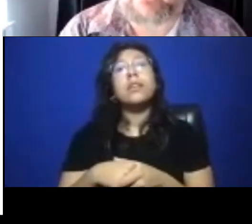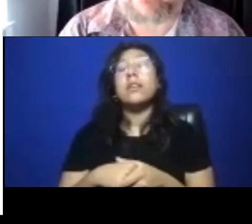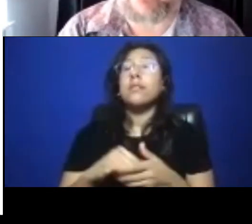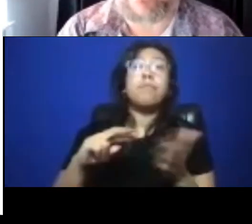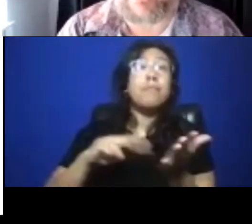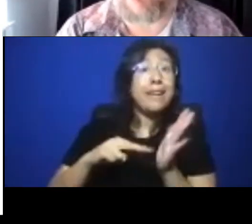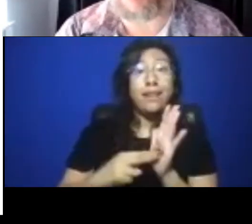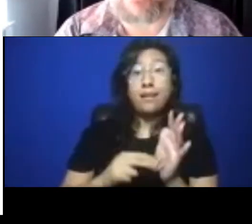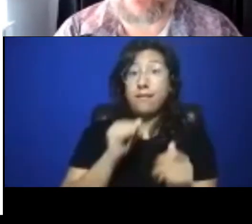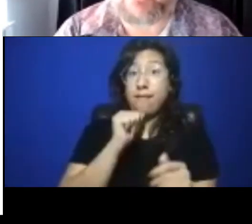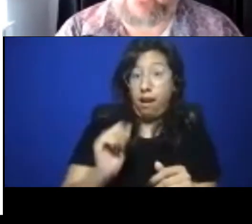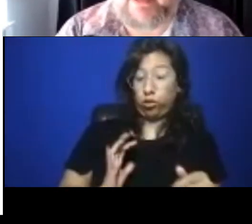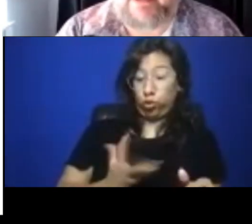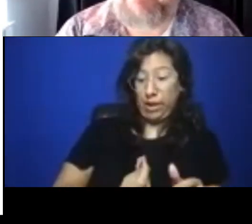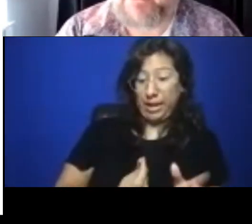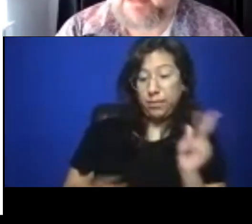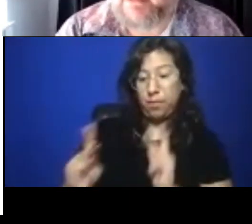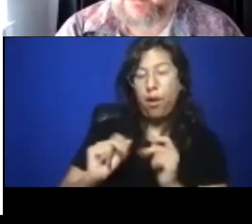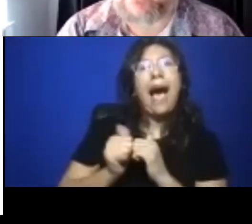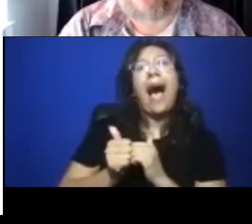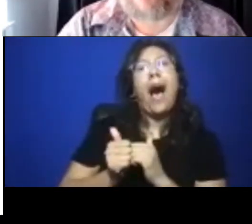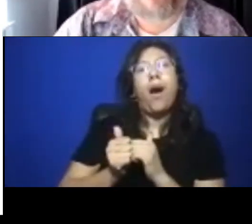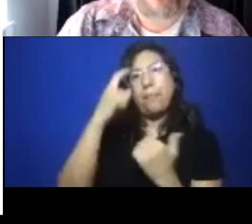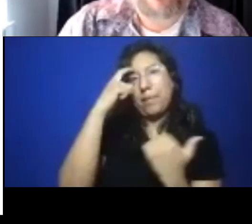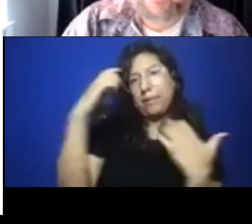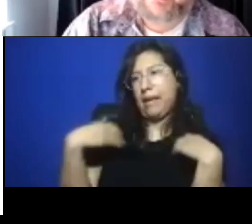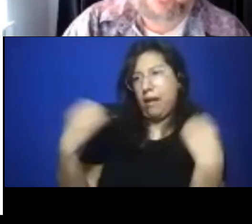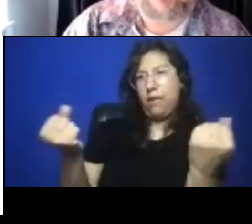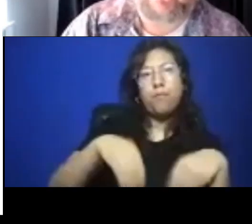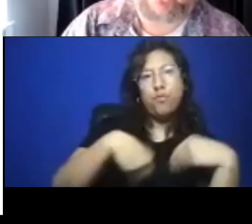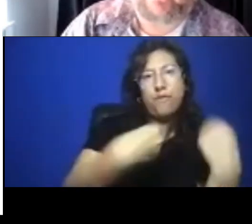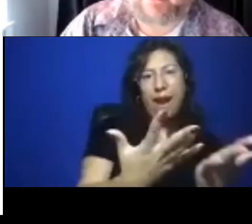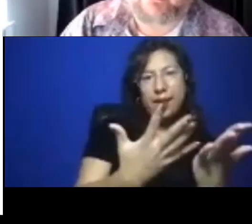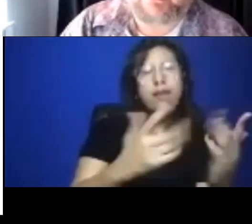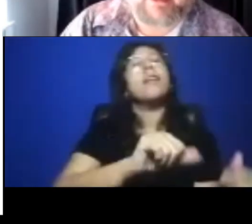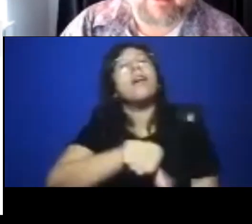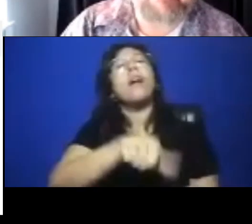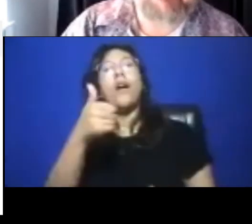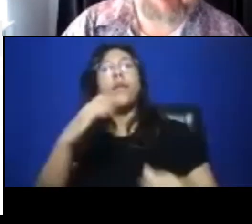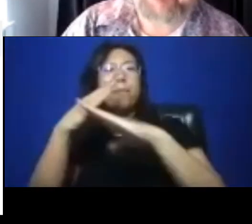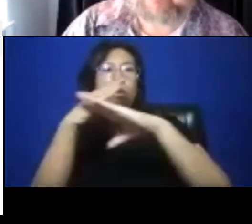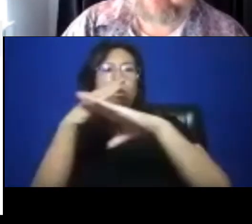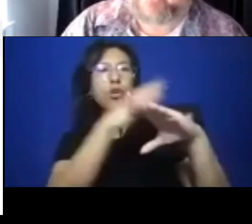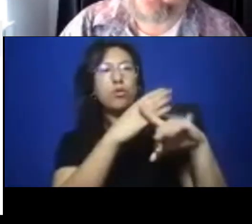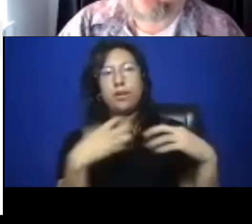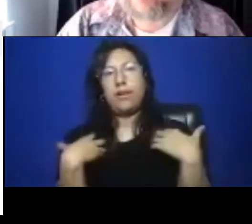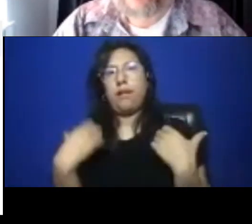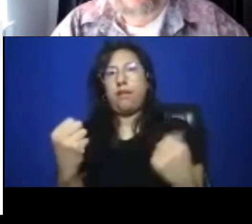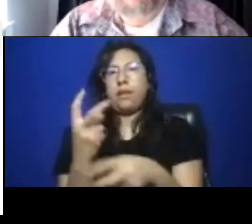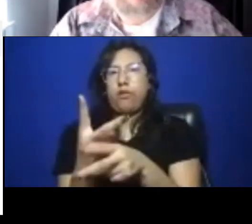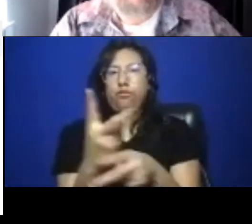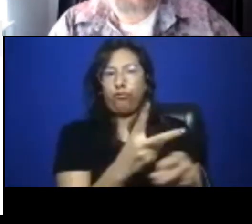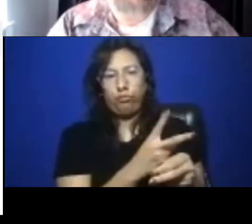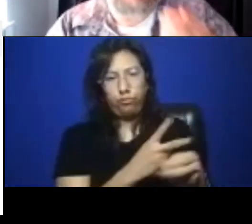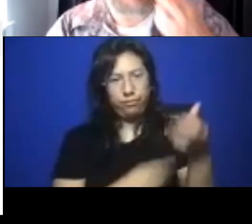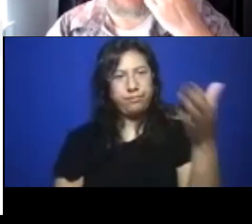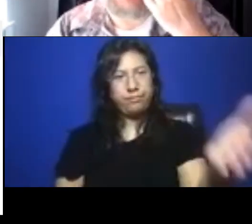in how mental health is provided and other barriers to healthcare. I want to remind folks too